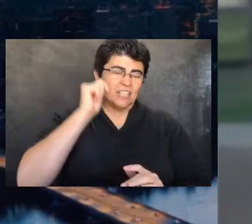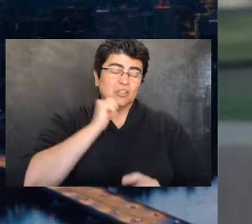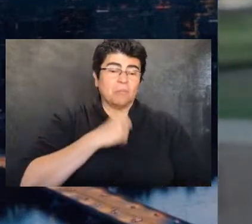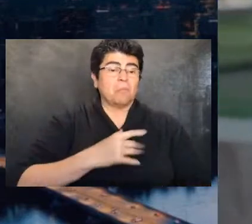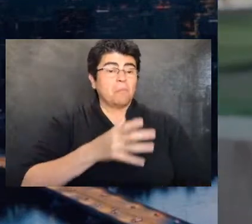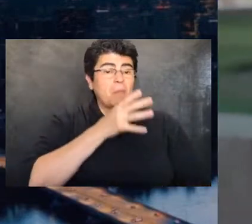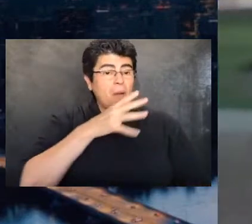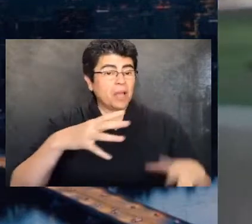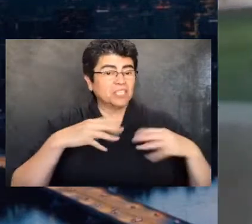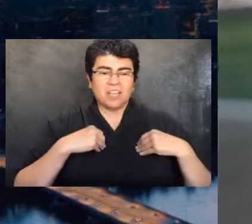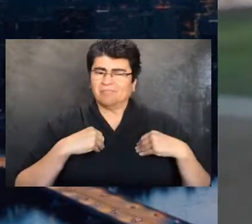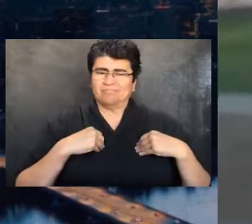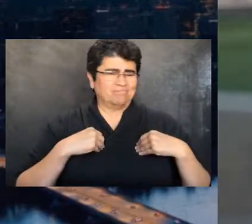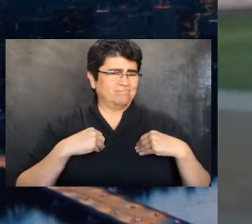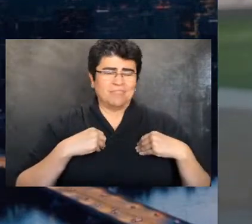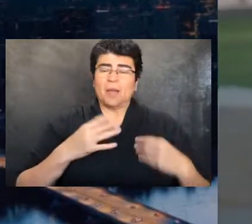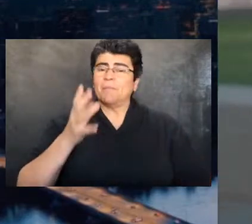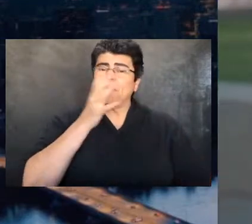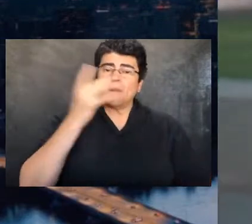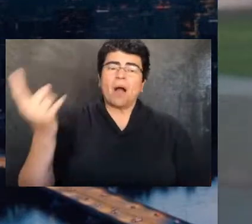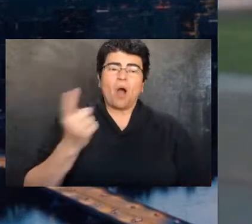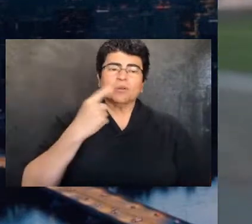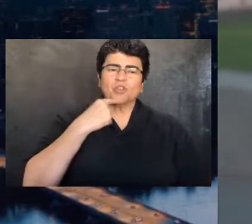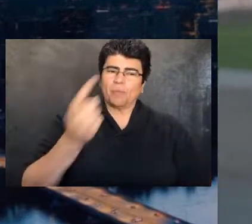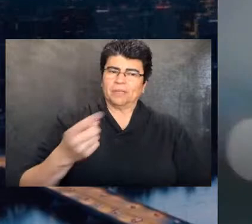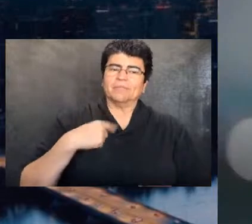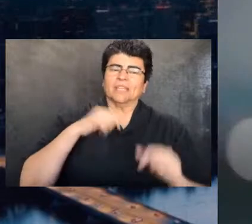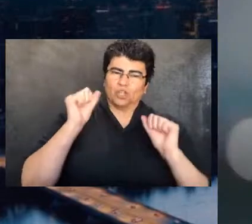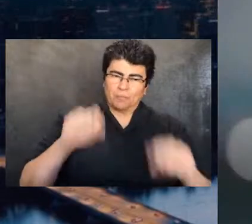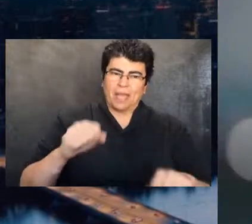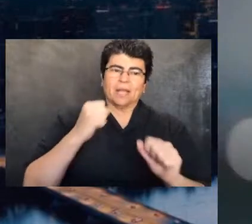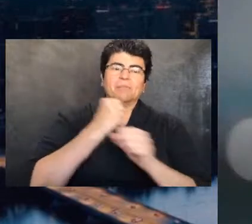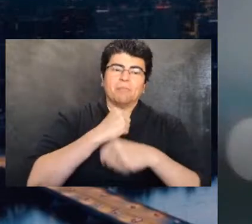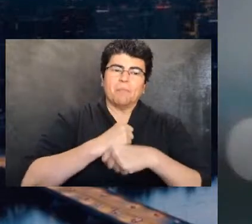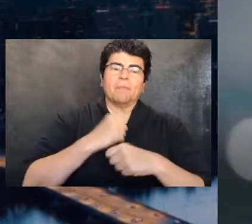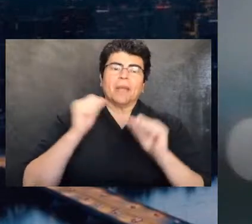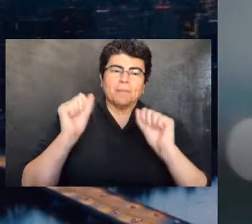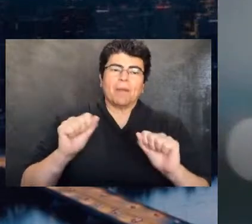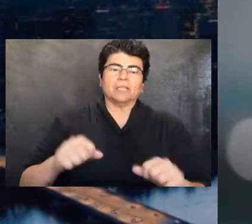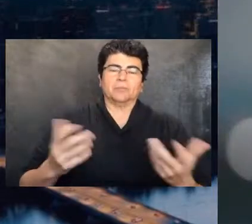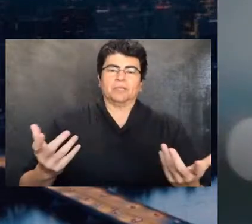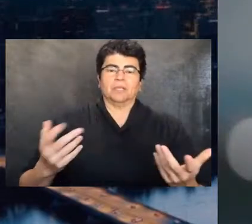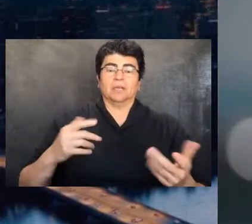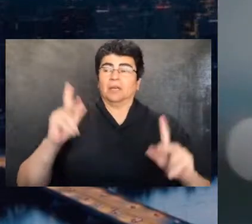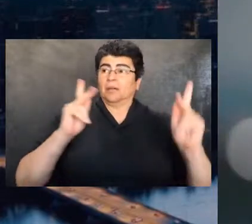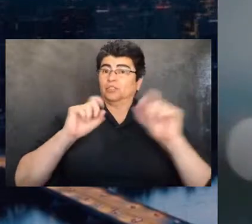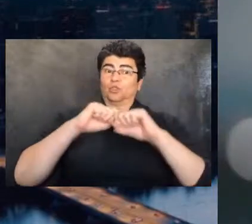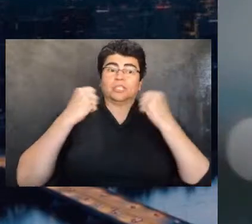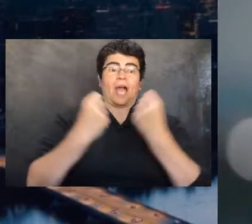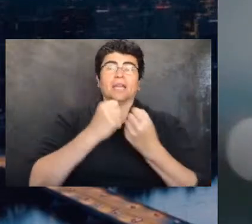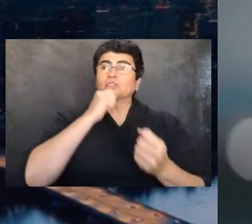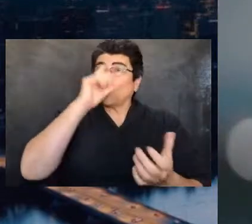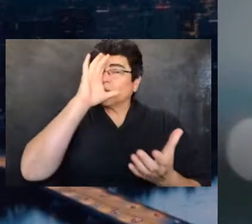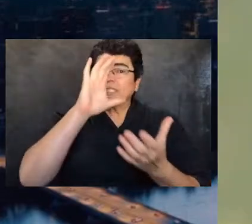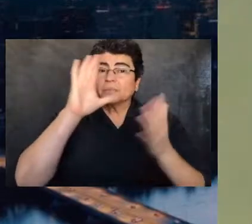and my mom always distilled in me that I could make the impossible possible. Society doesn't expect people with disabilities to want much